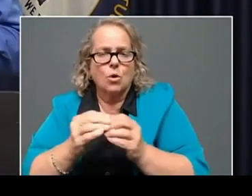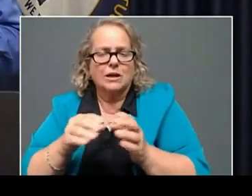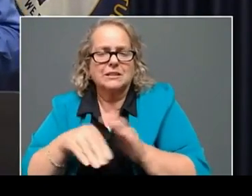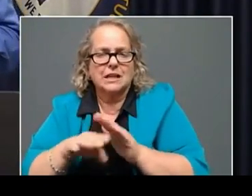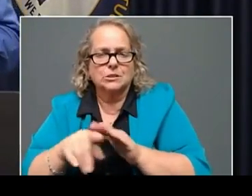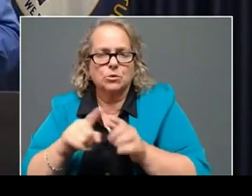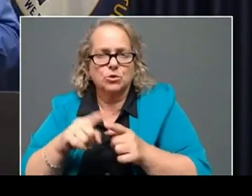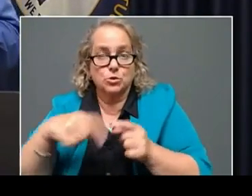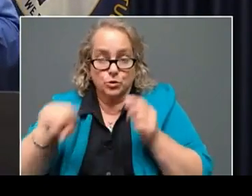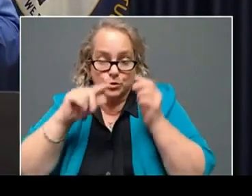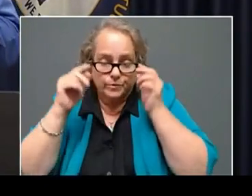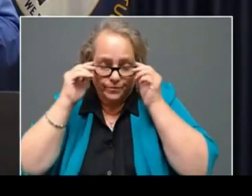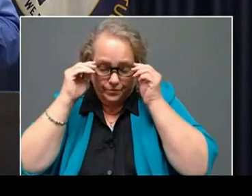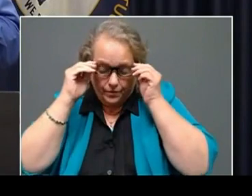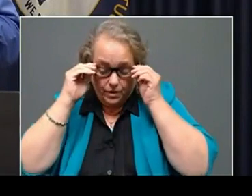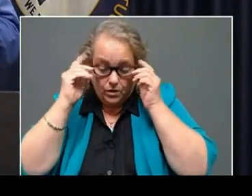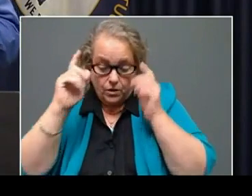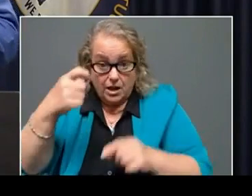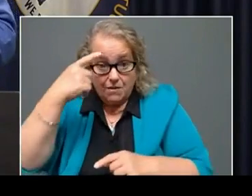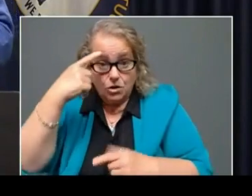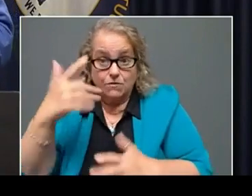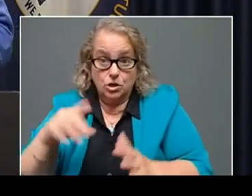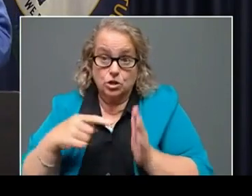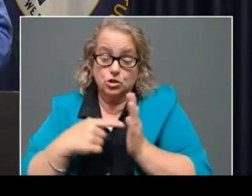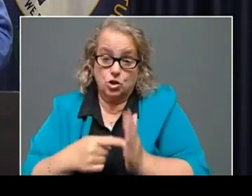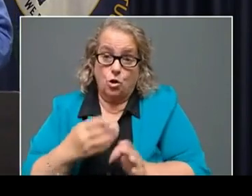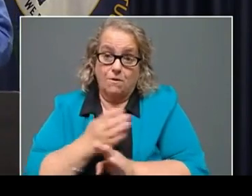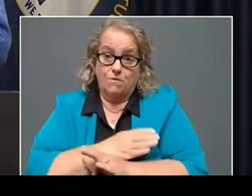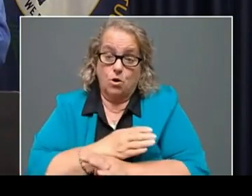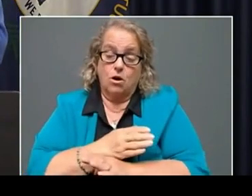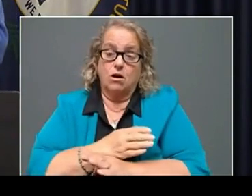showed before slides and showed how many people in Kentucky have been